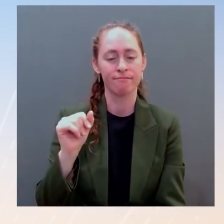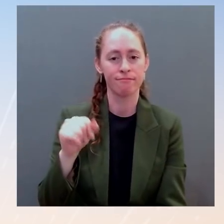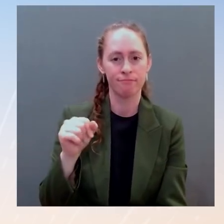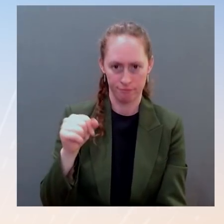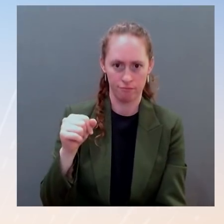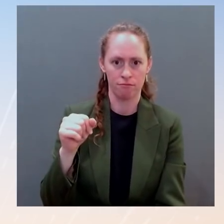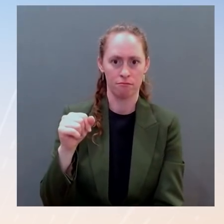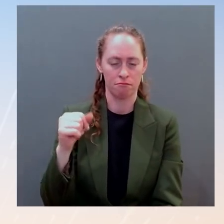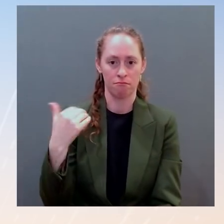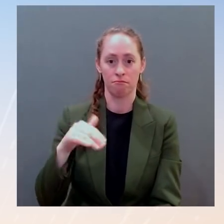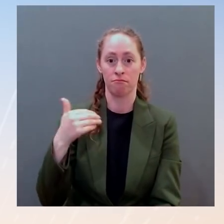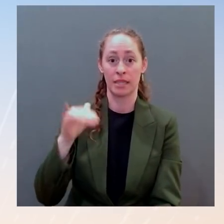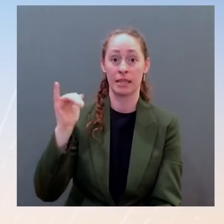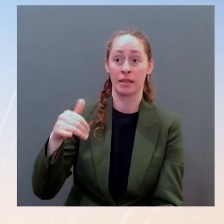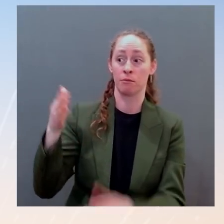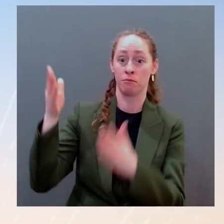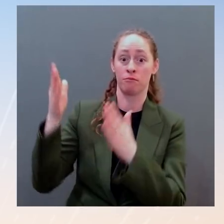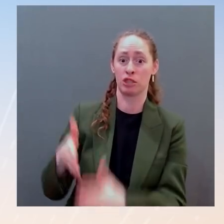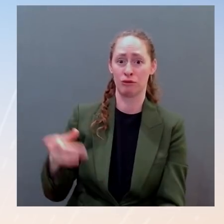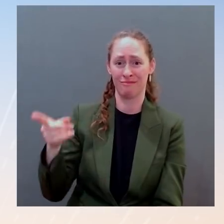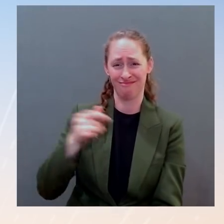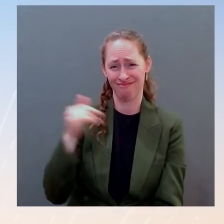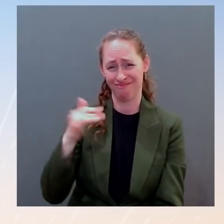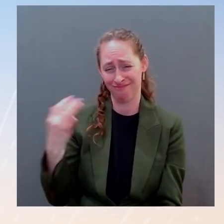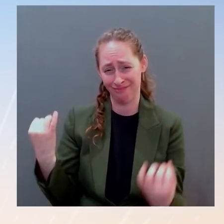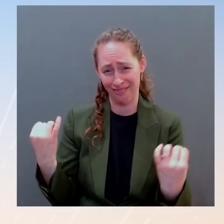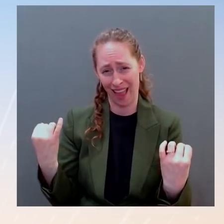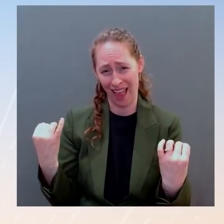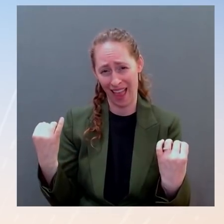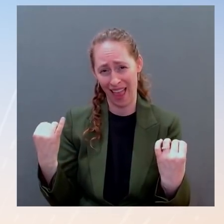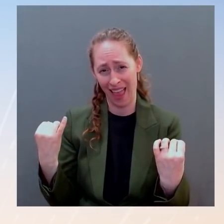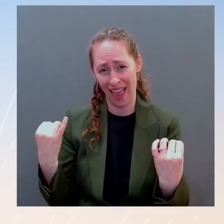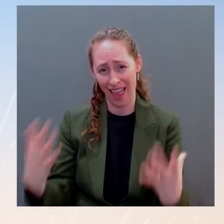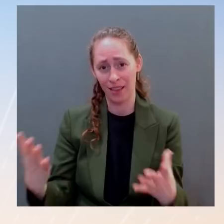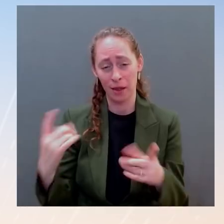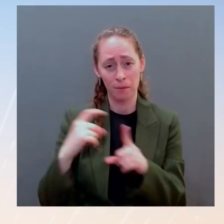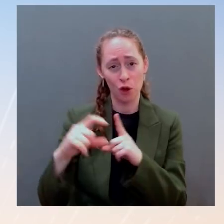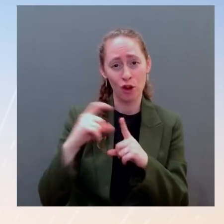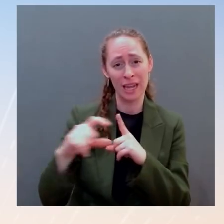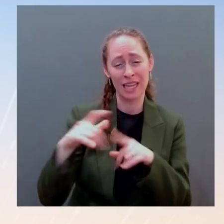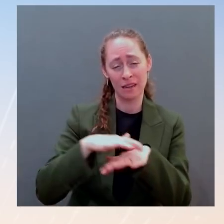And then, today, the D.C. mayor announced a new police initiative to target violent crime.